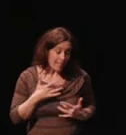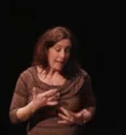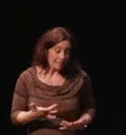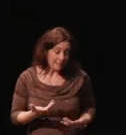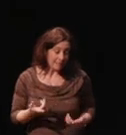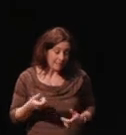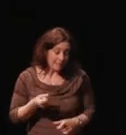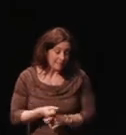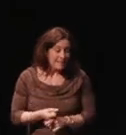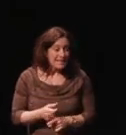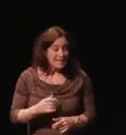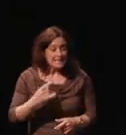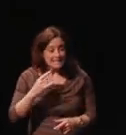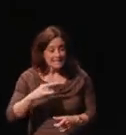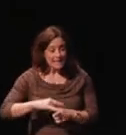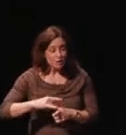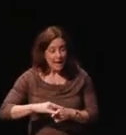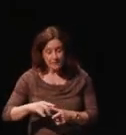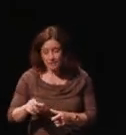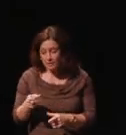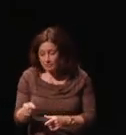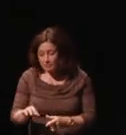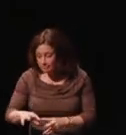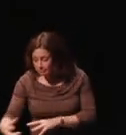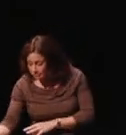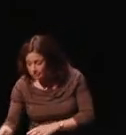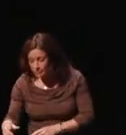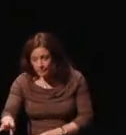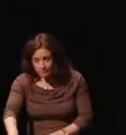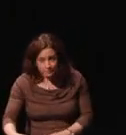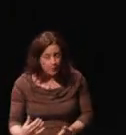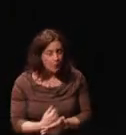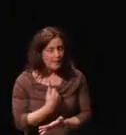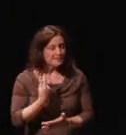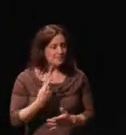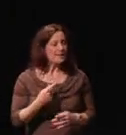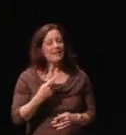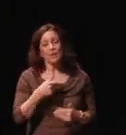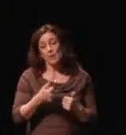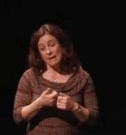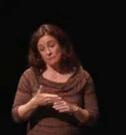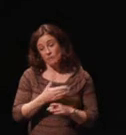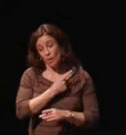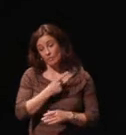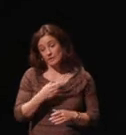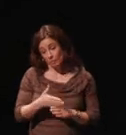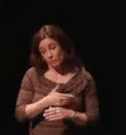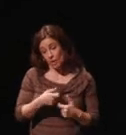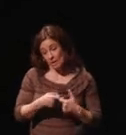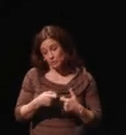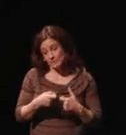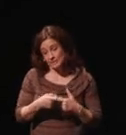There were games before this with electricity, they were Electric Shock Machines.